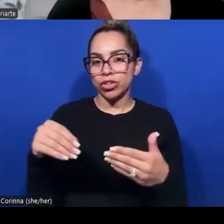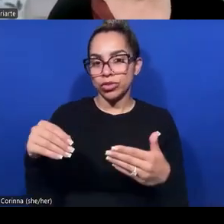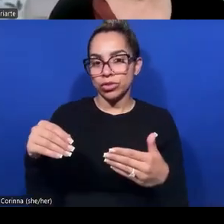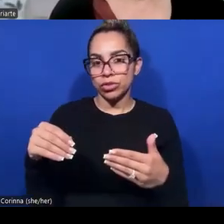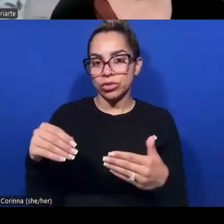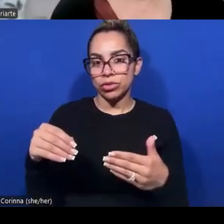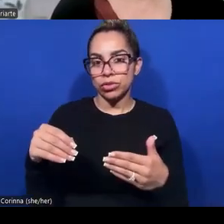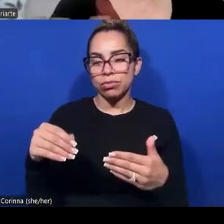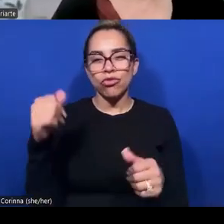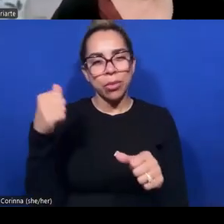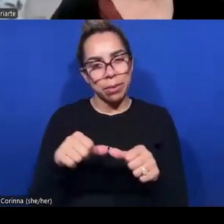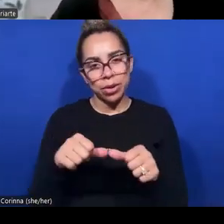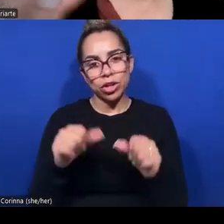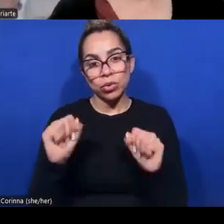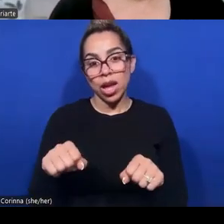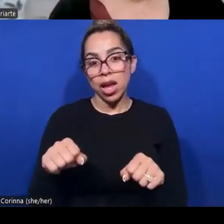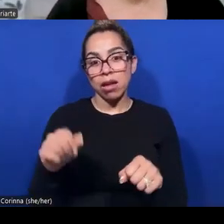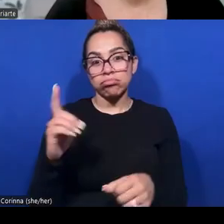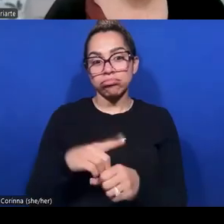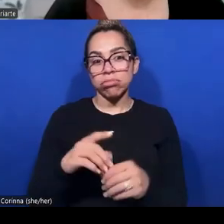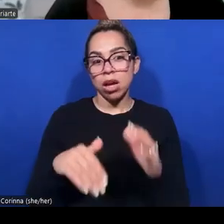But remember, you can put up to $20,000 a year.